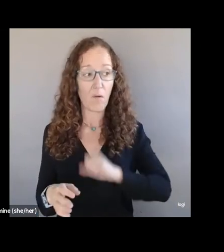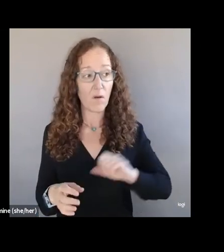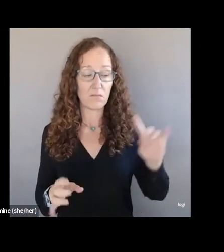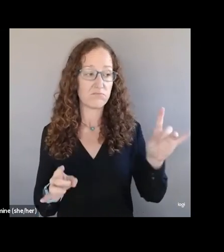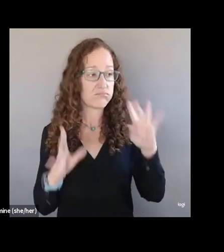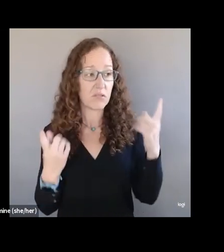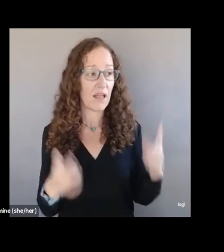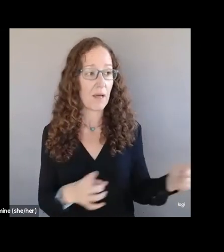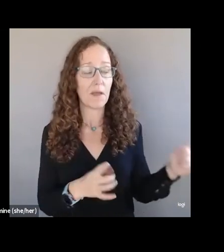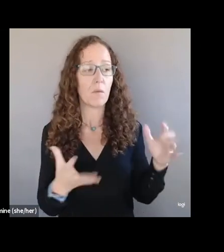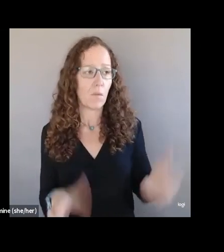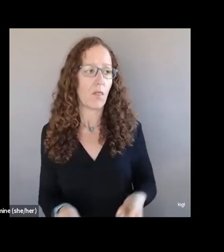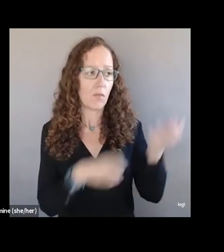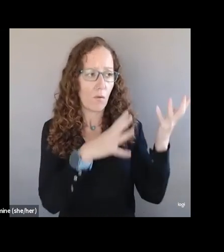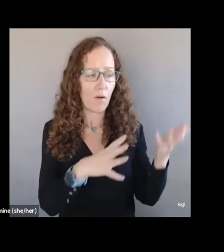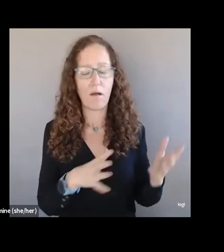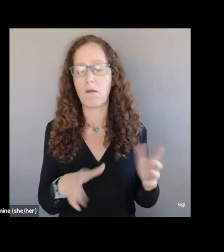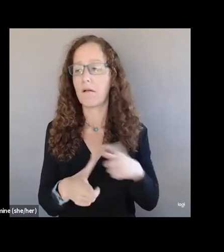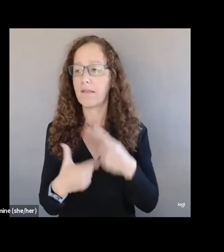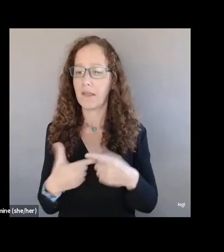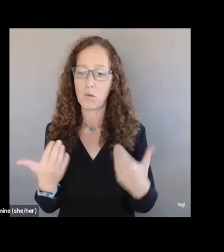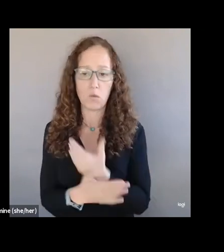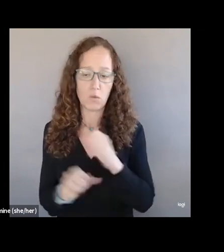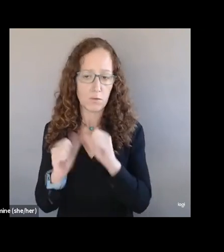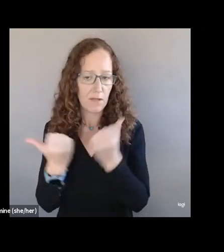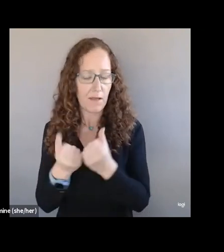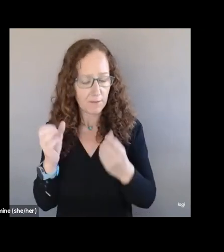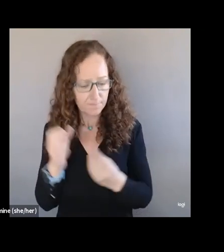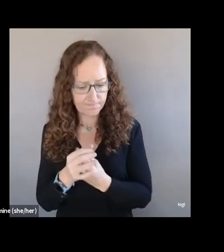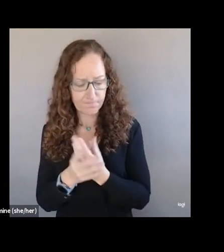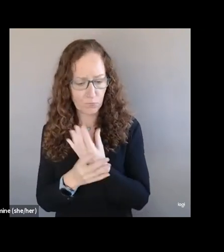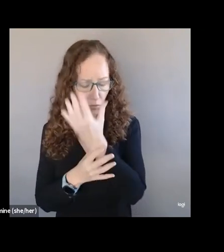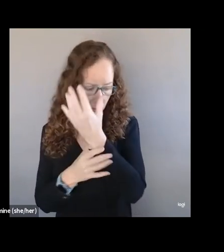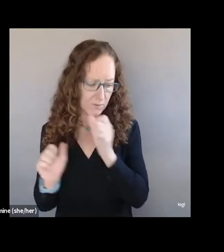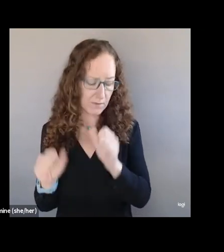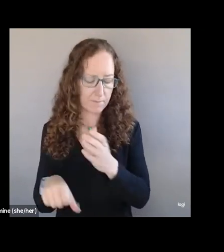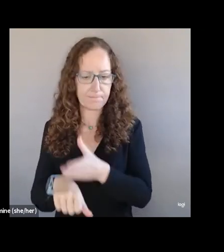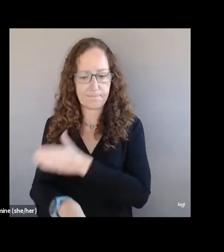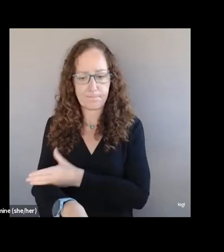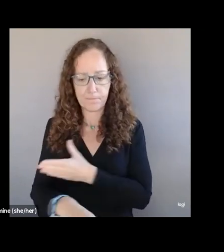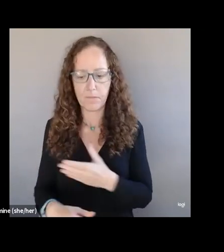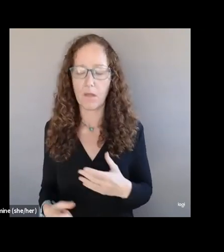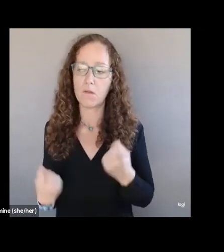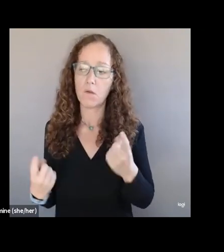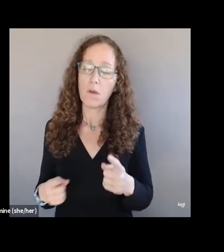say their names and work together to think about the complex relationship with land that settler colonialism has